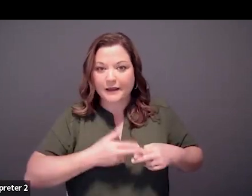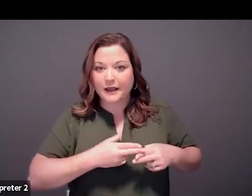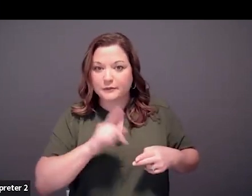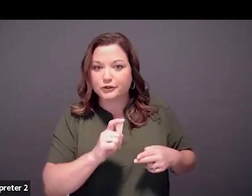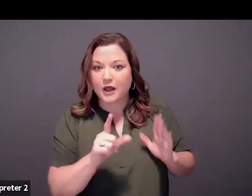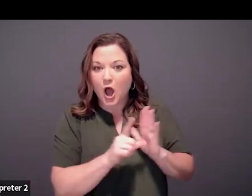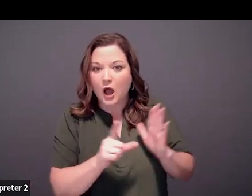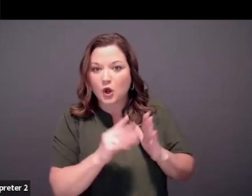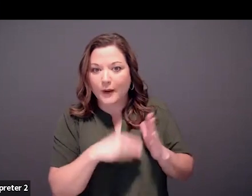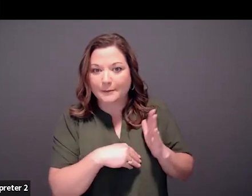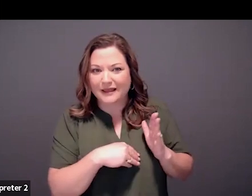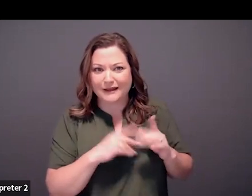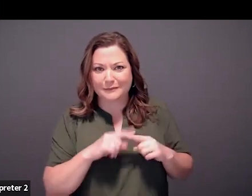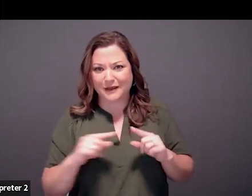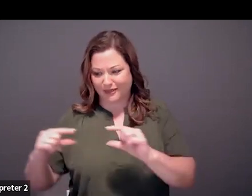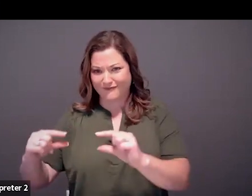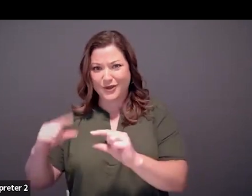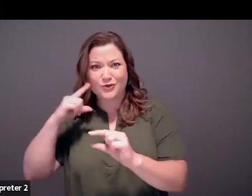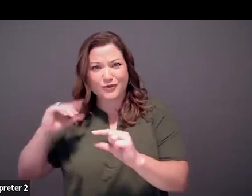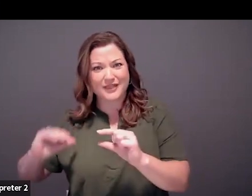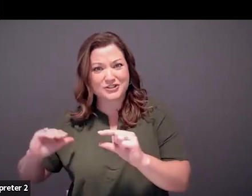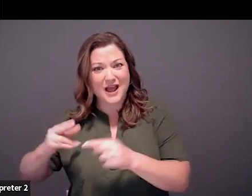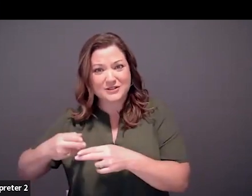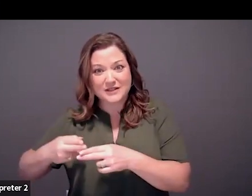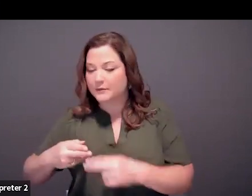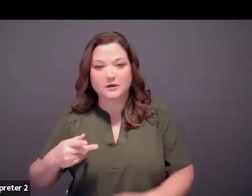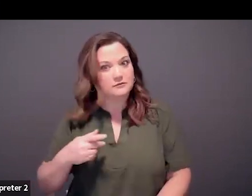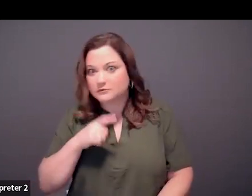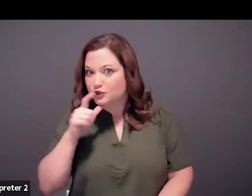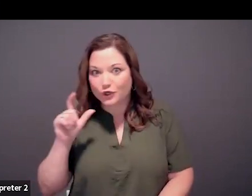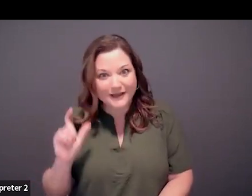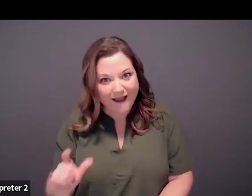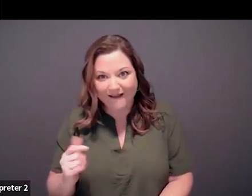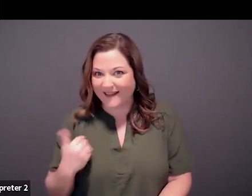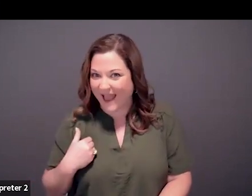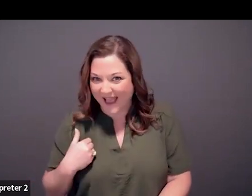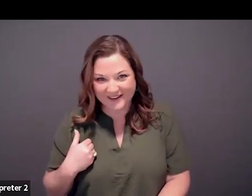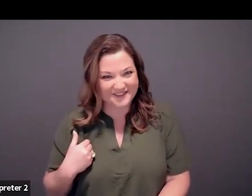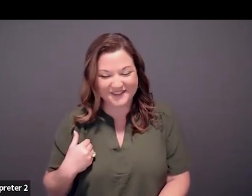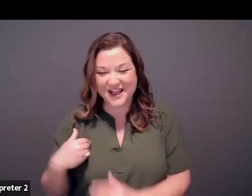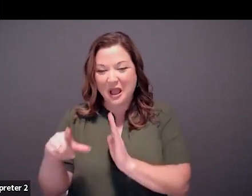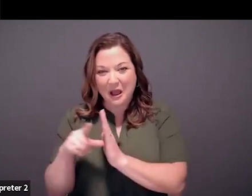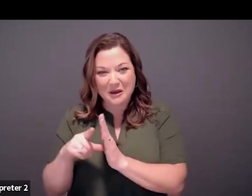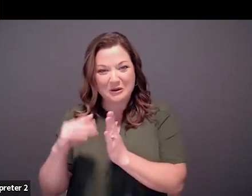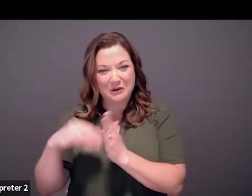but the field that asks for the child's name should not have an autocomplete because that's not asking about me,